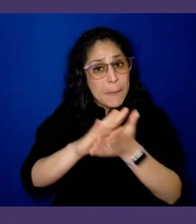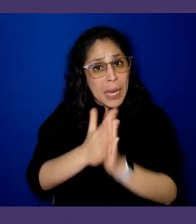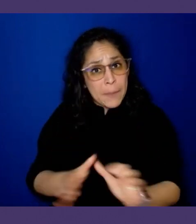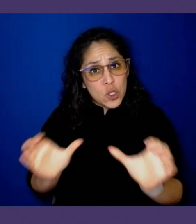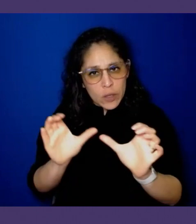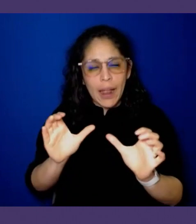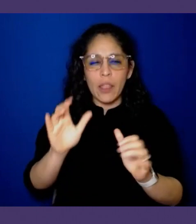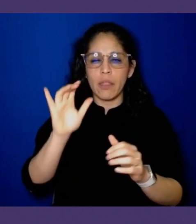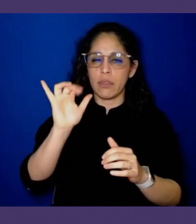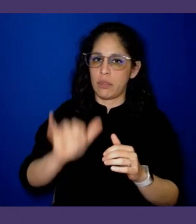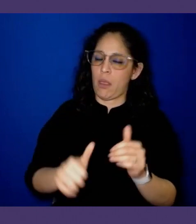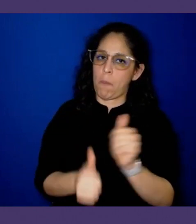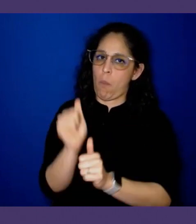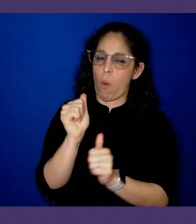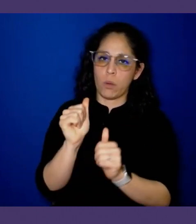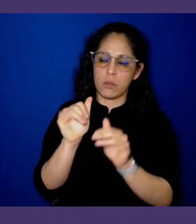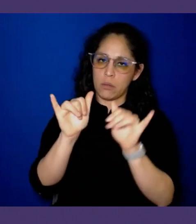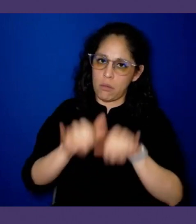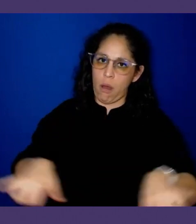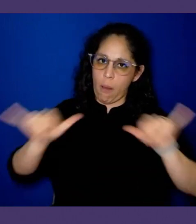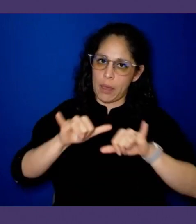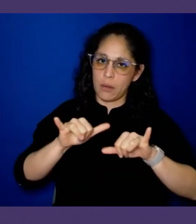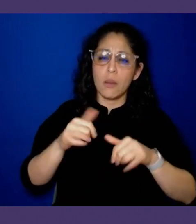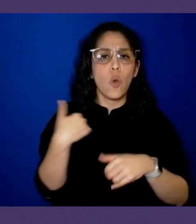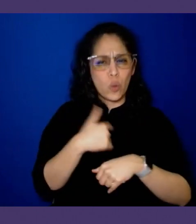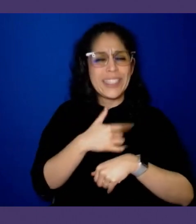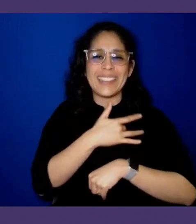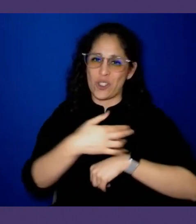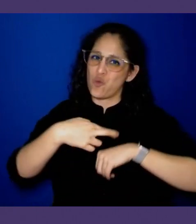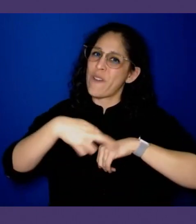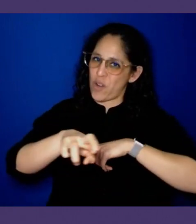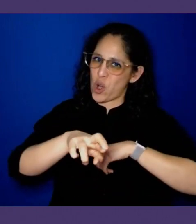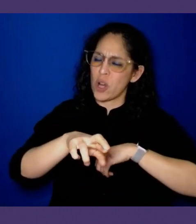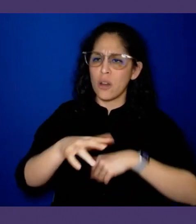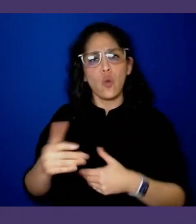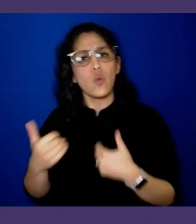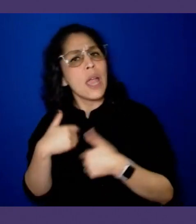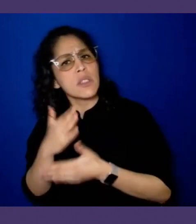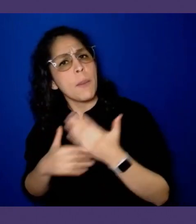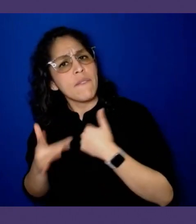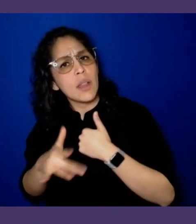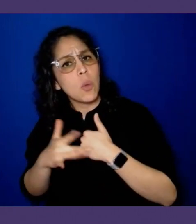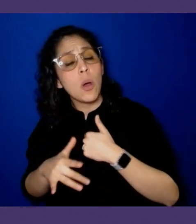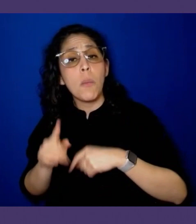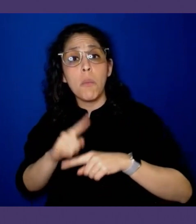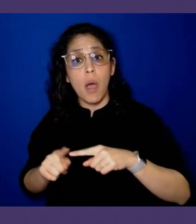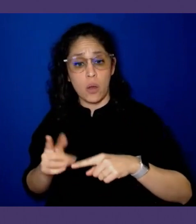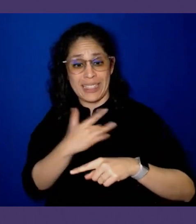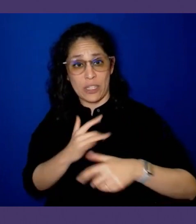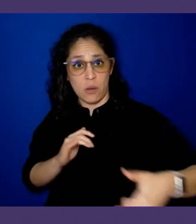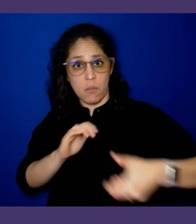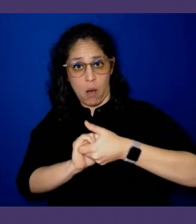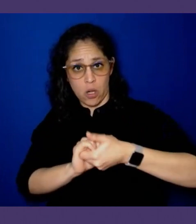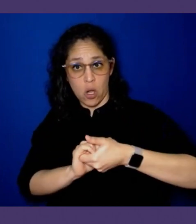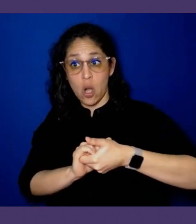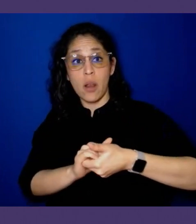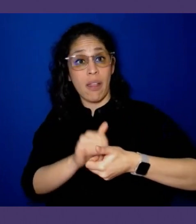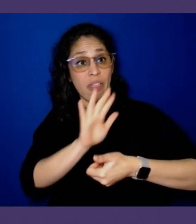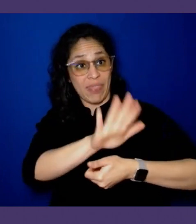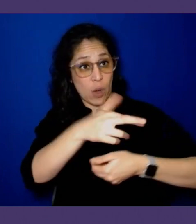We refer out, we have some information, but we partner out and give those resources out. I regularly go to W3C's,